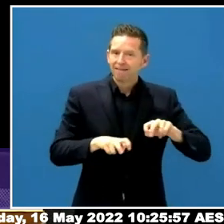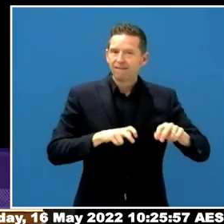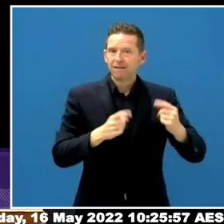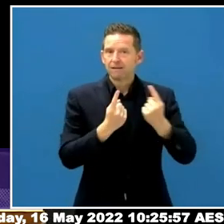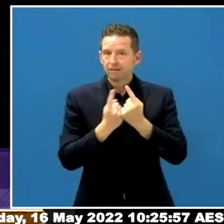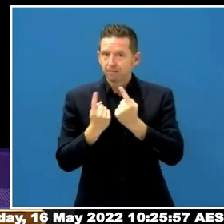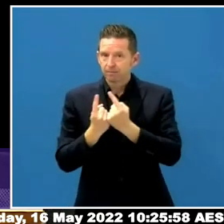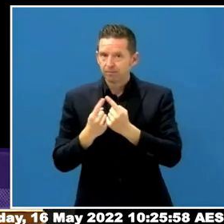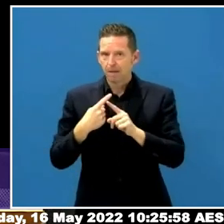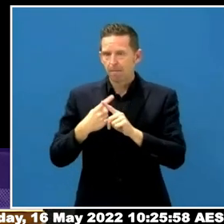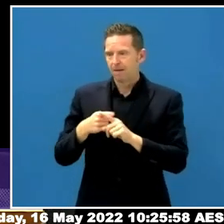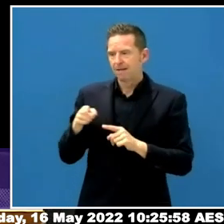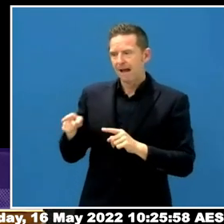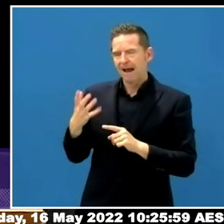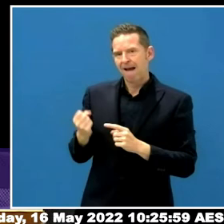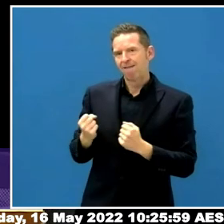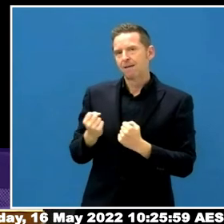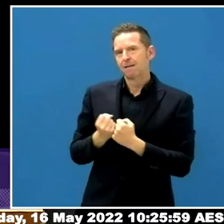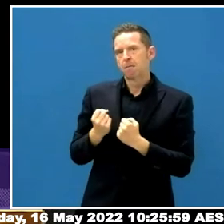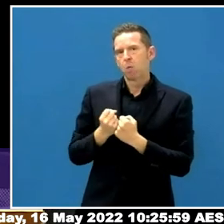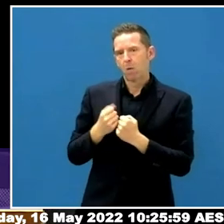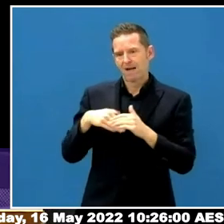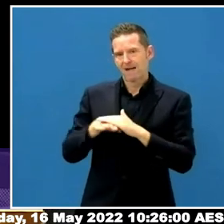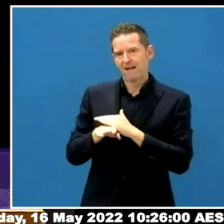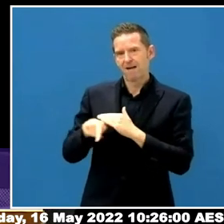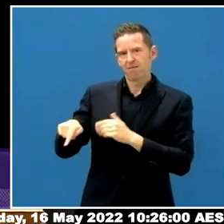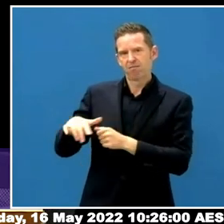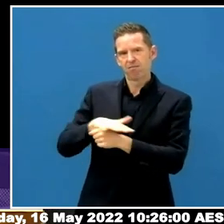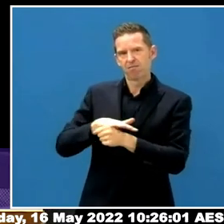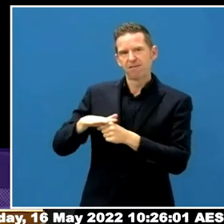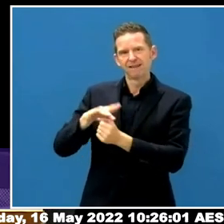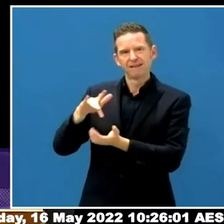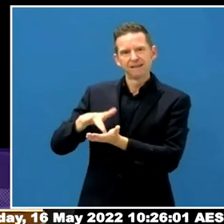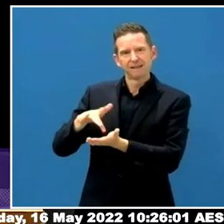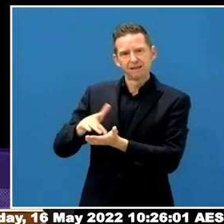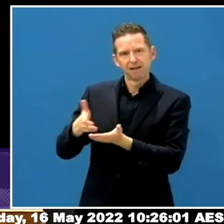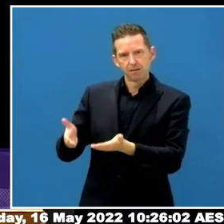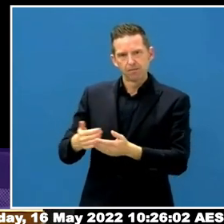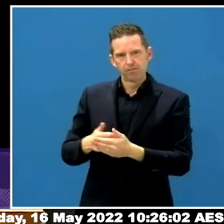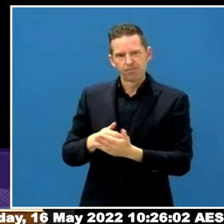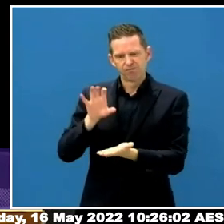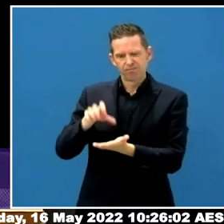provided support for them both inside the Mount Druitt centre or hub and out in the